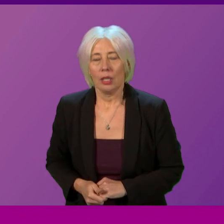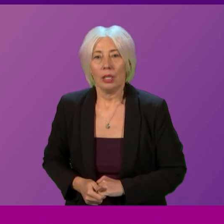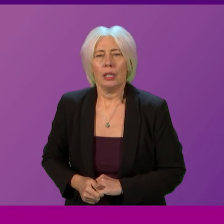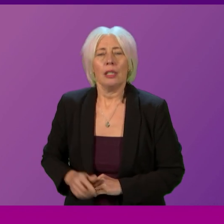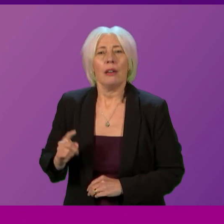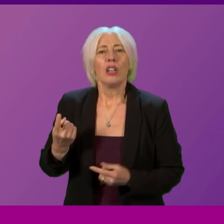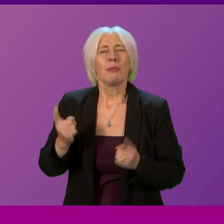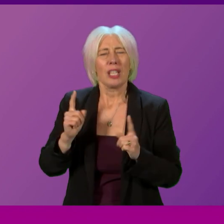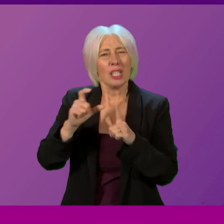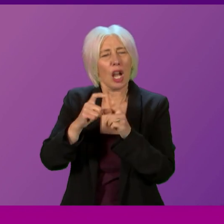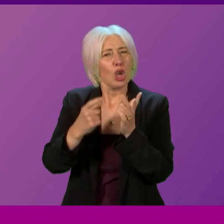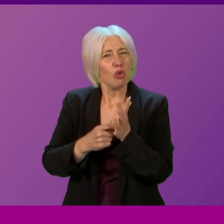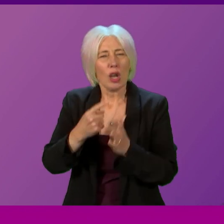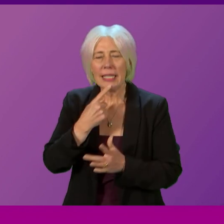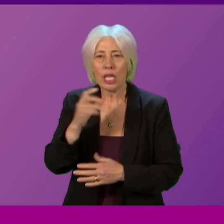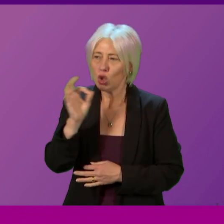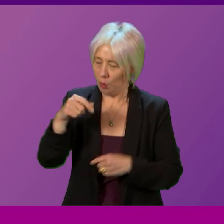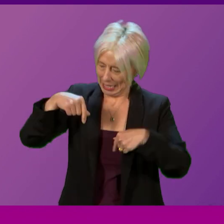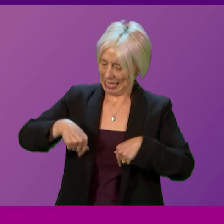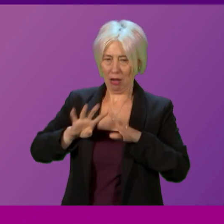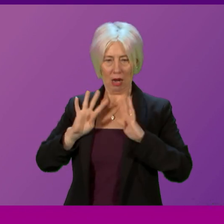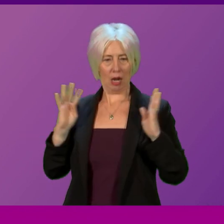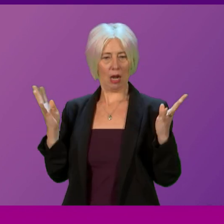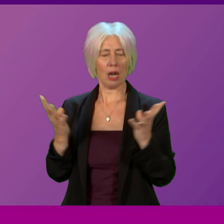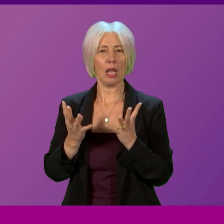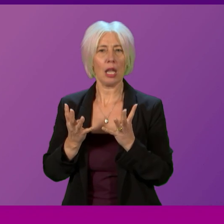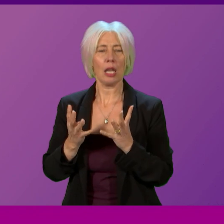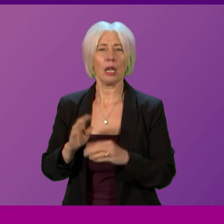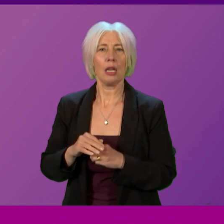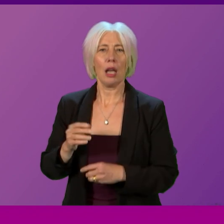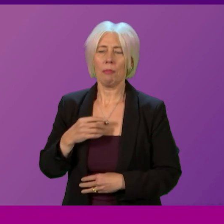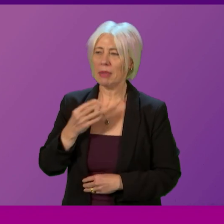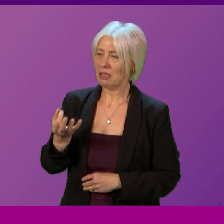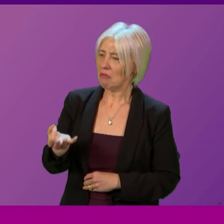Douglas Ross keeps saying that no one on these benches is asked, “How would you stay in